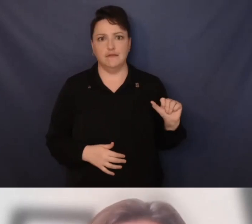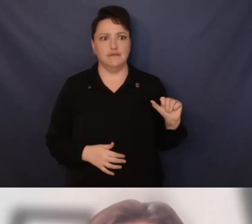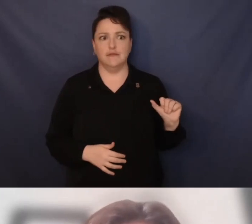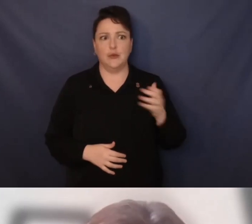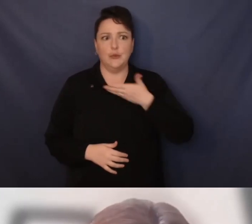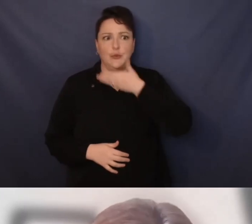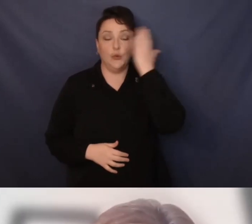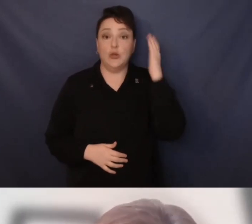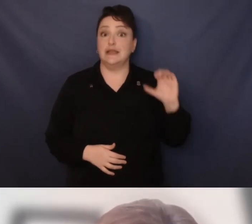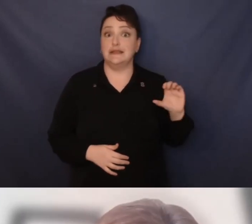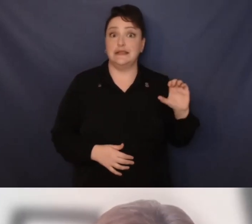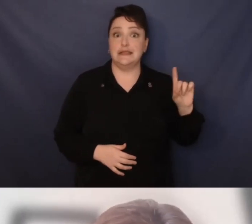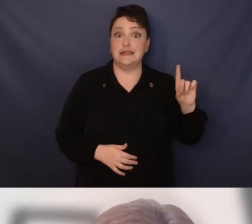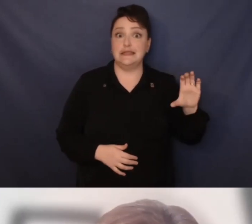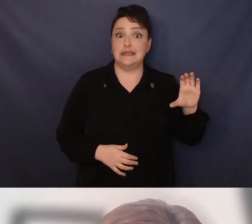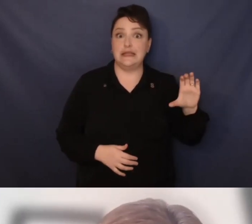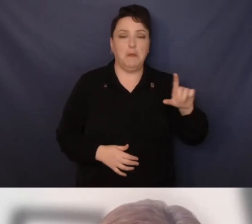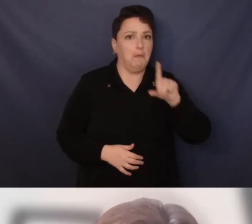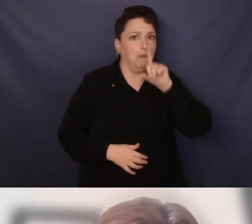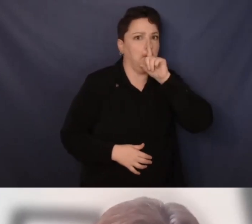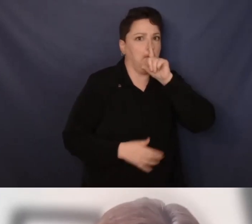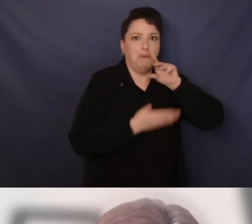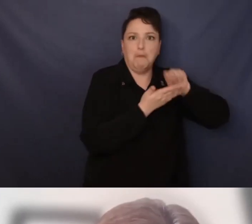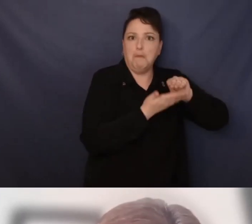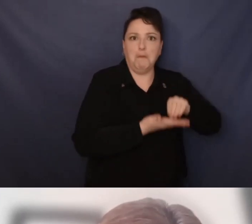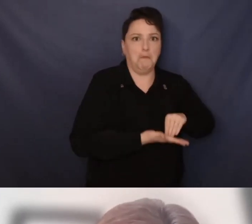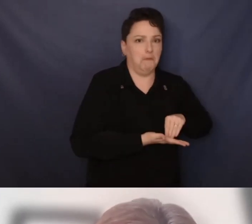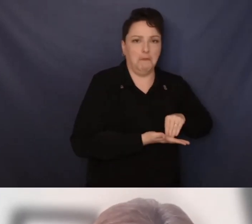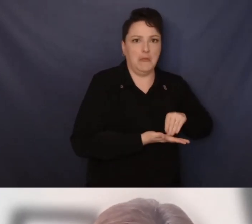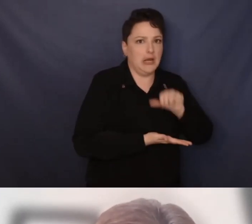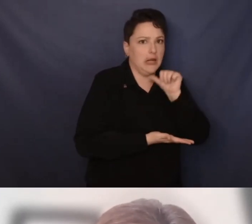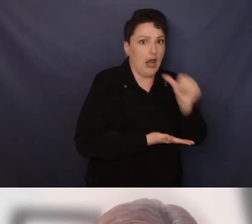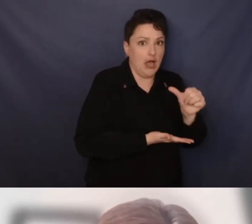is playing out. We hear about different things going on in the news, but the news coverage is